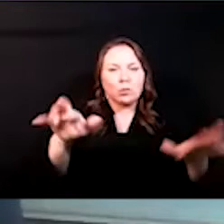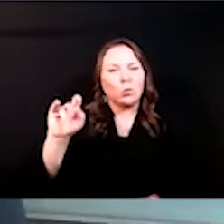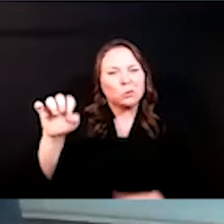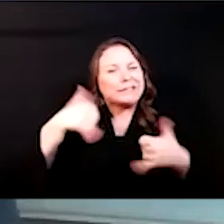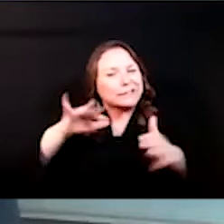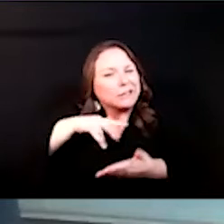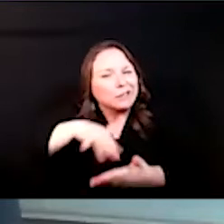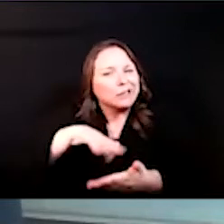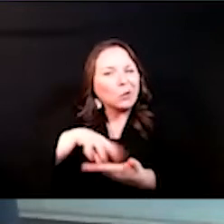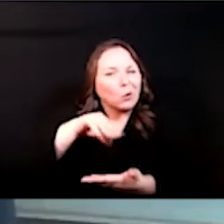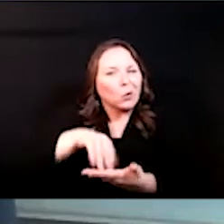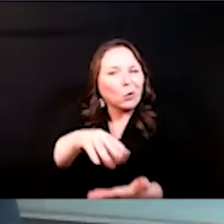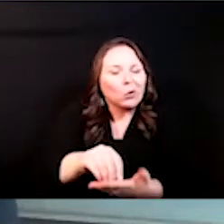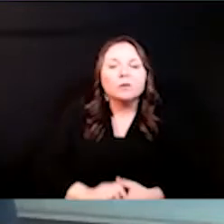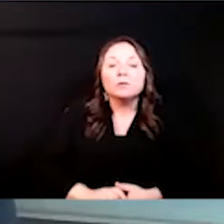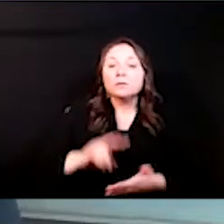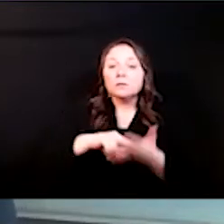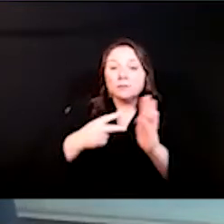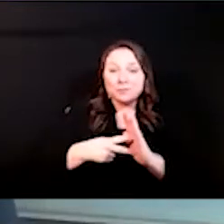TRANSMISSION RATES. SO AS WE CONTINUE LEARNING ABOUT NOT